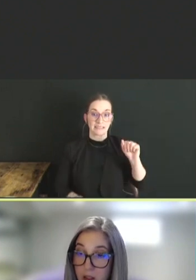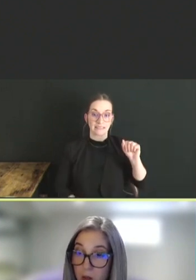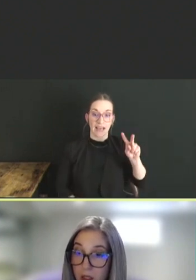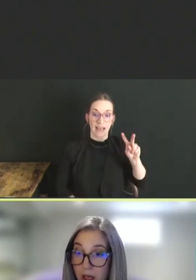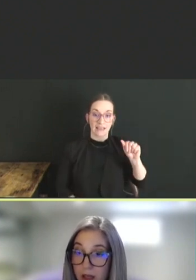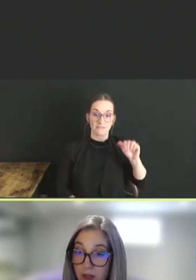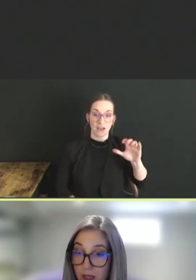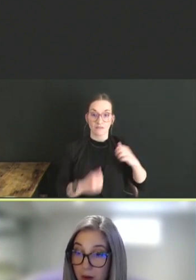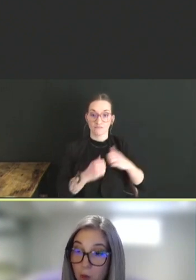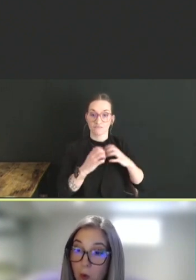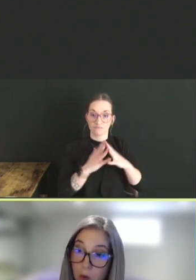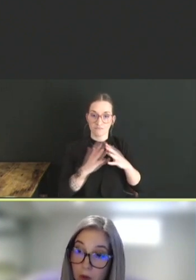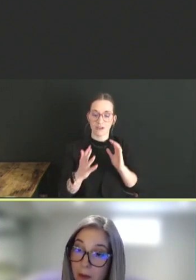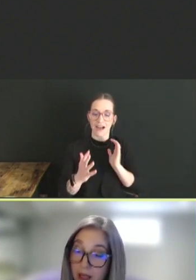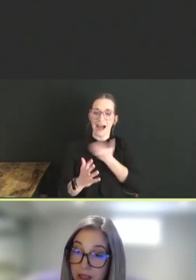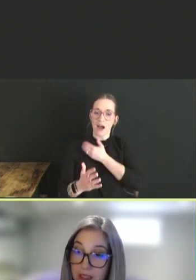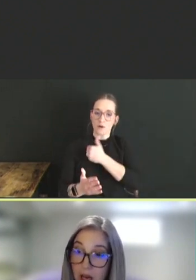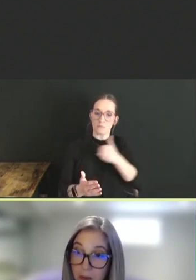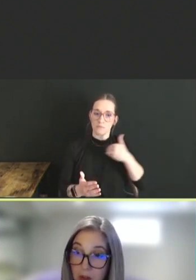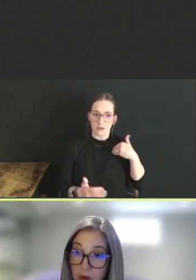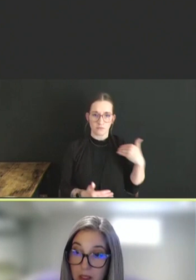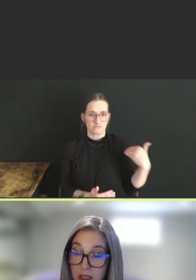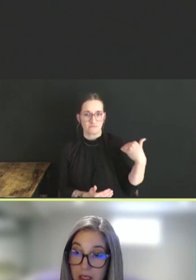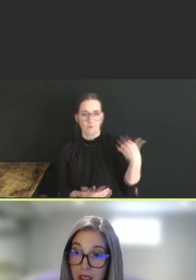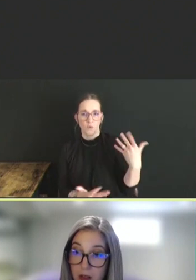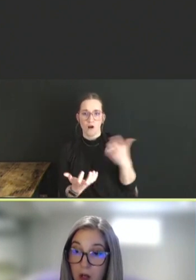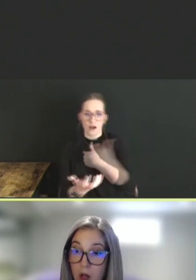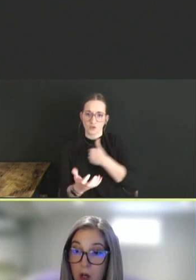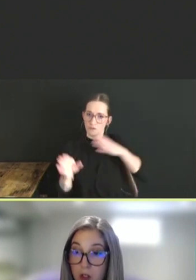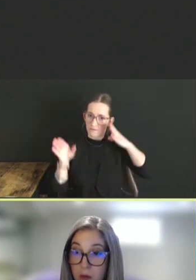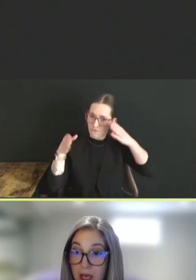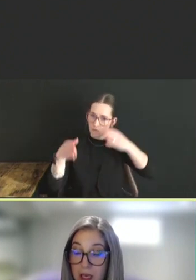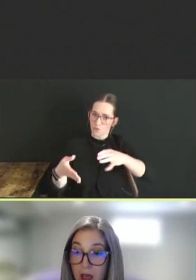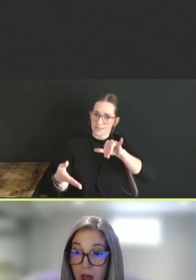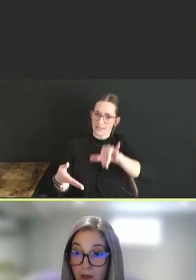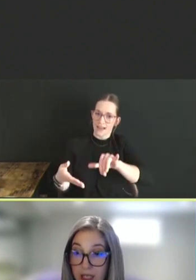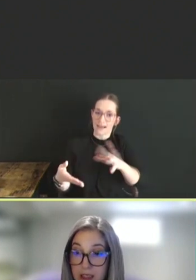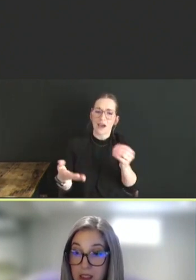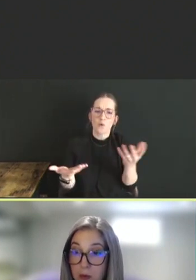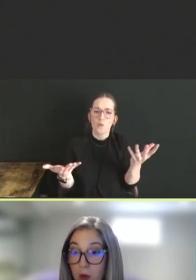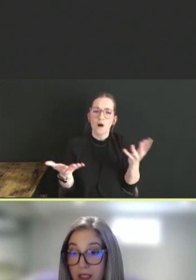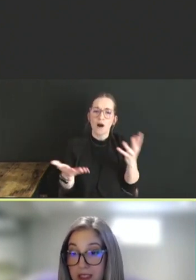work on and think about what were the policy opportunities there to make vaccines more